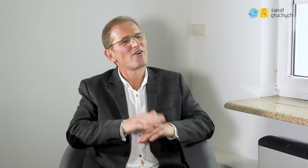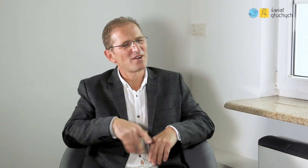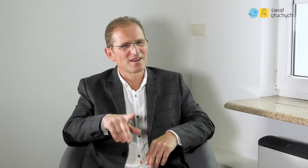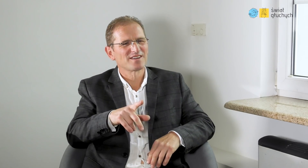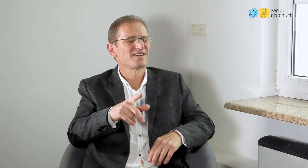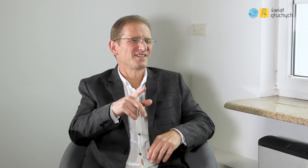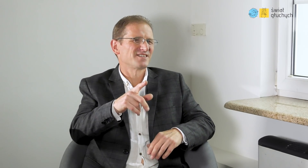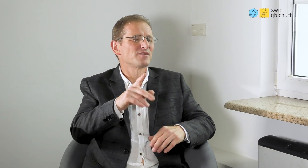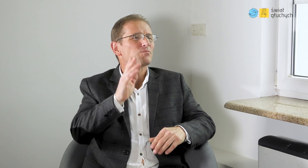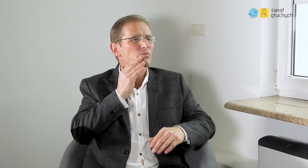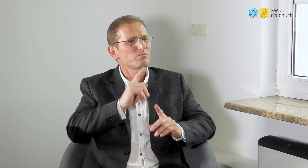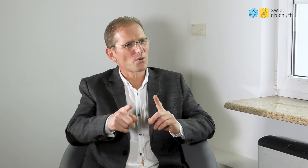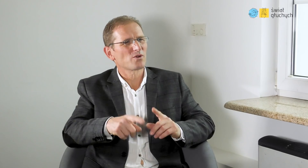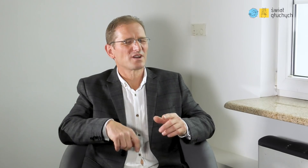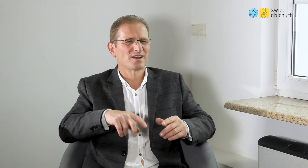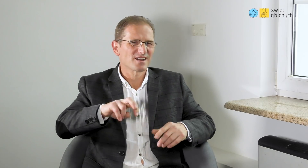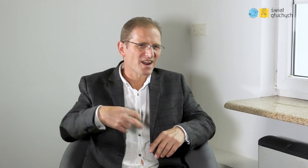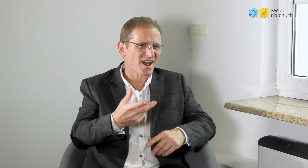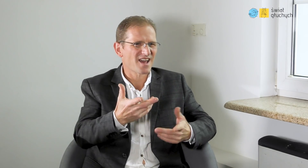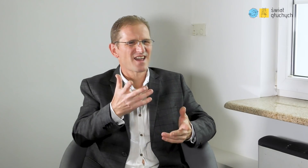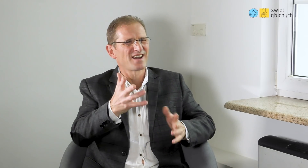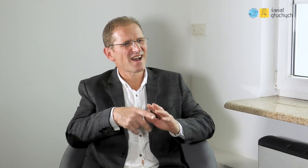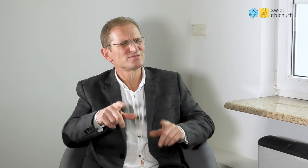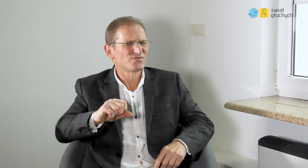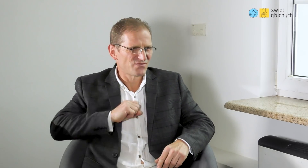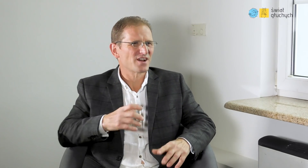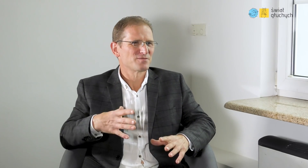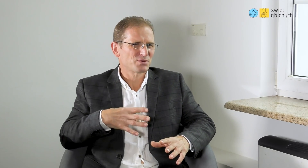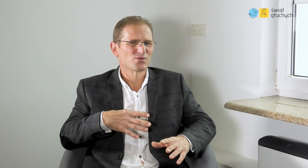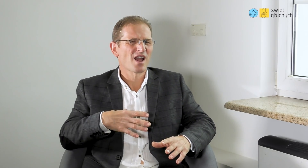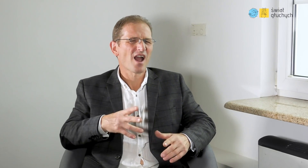With colleagues in the afternoon after class we played ball, it was fun.